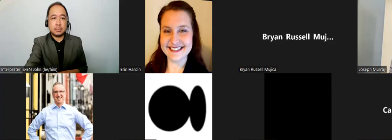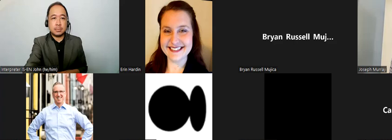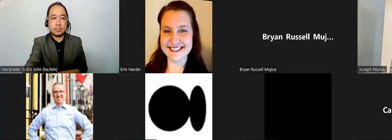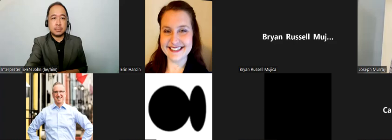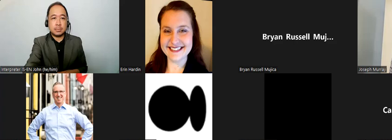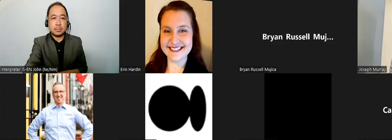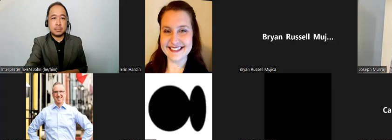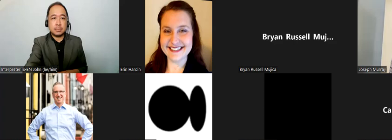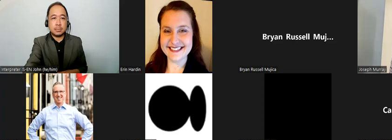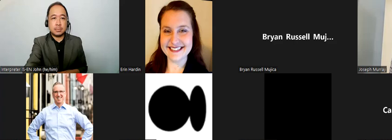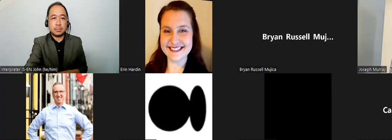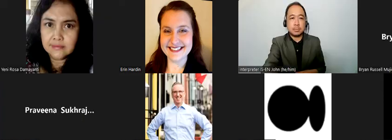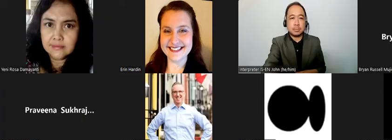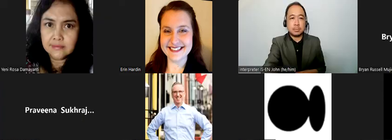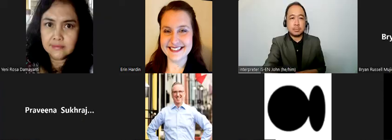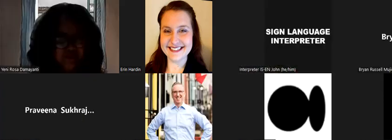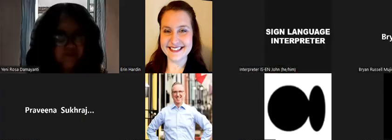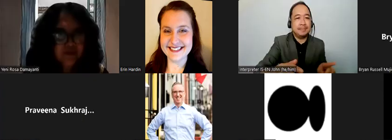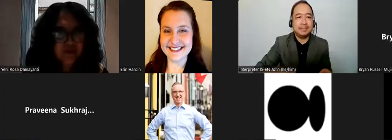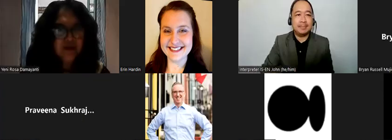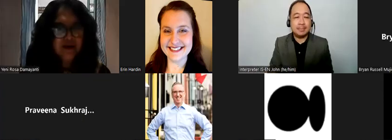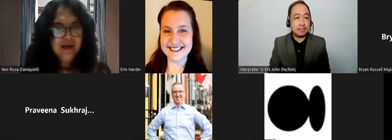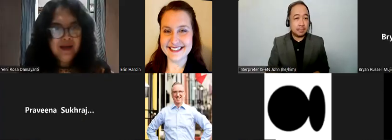also go ahead and start hello